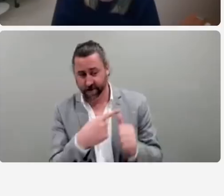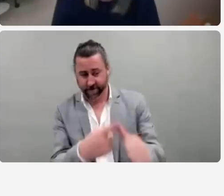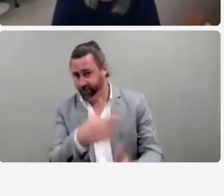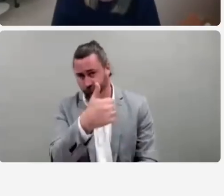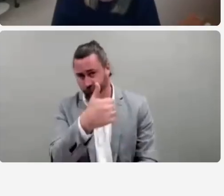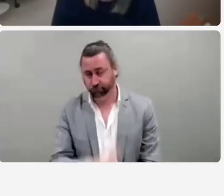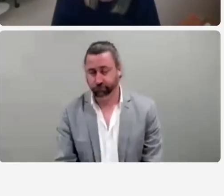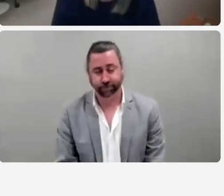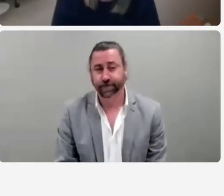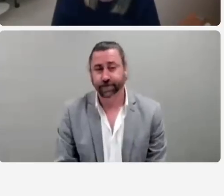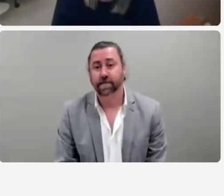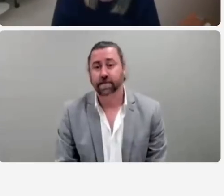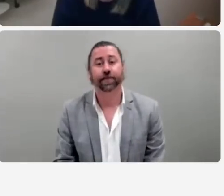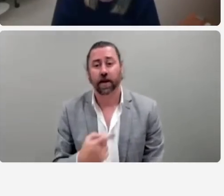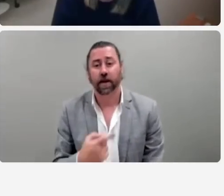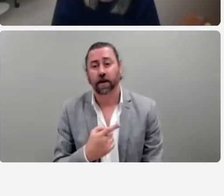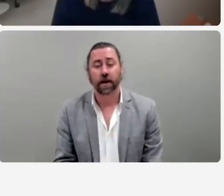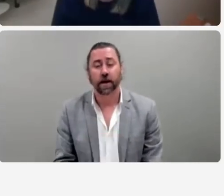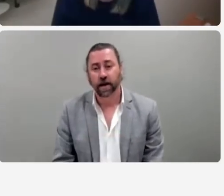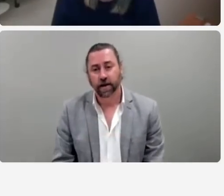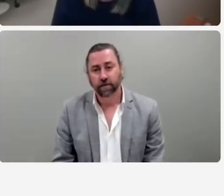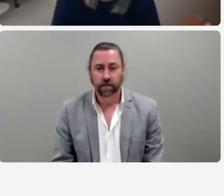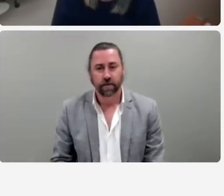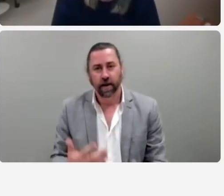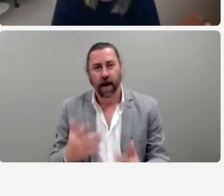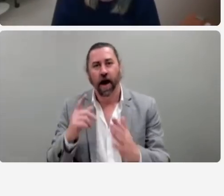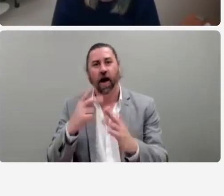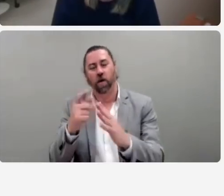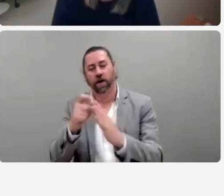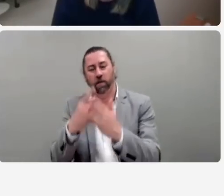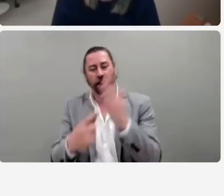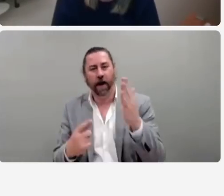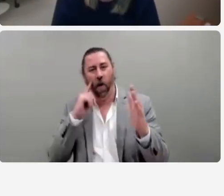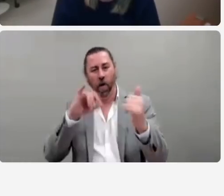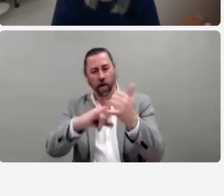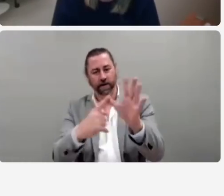something that certainly I think in the disability system that scale is something that's considered